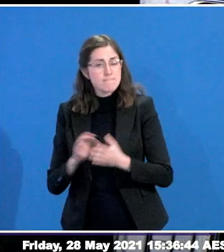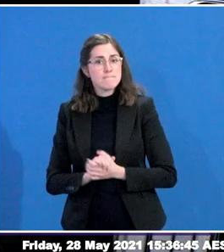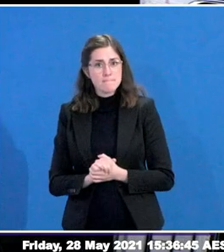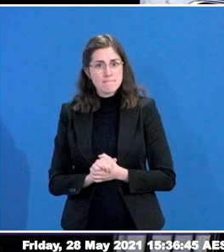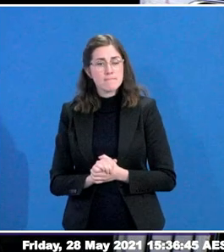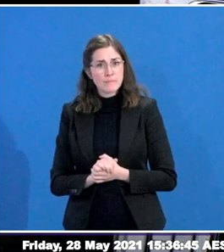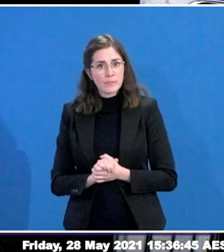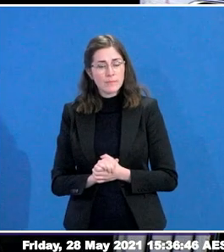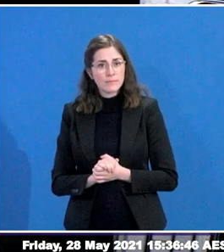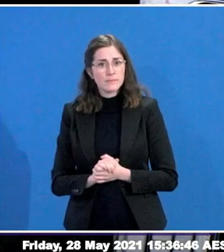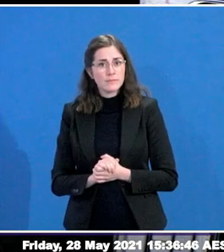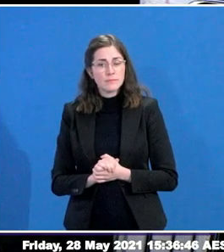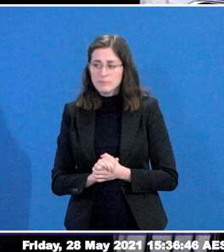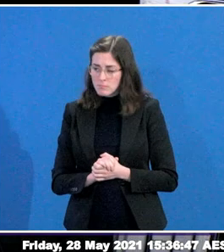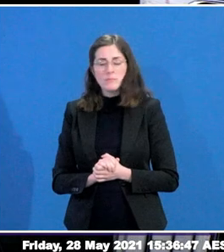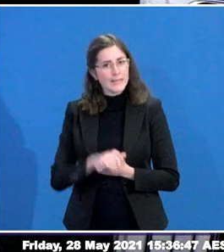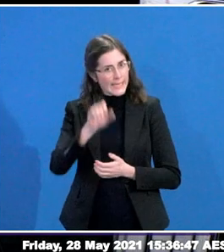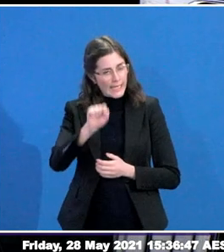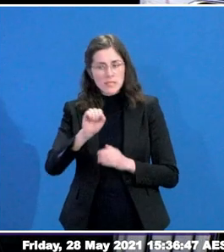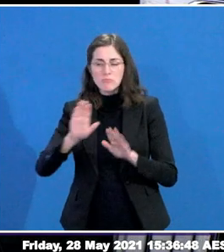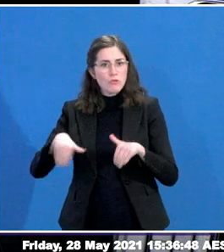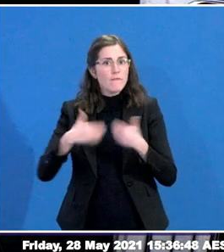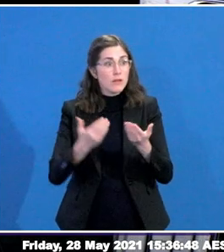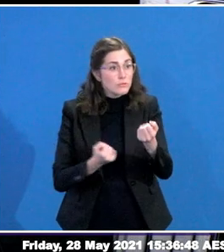No one would dispute that providing services and support to people with